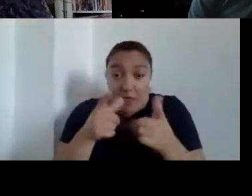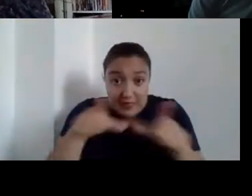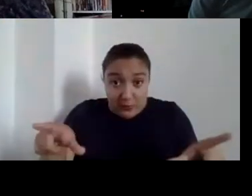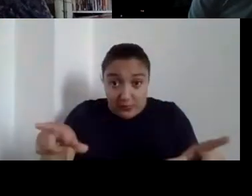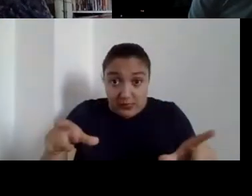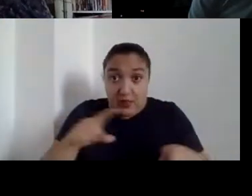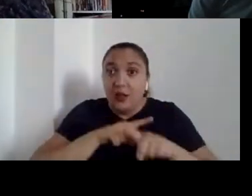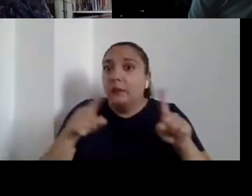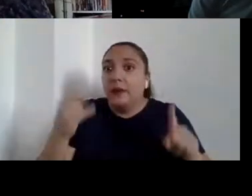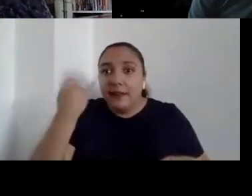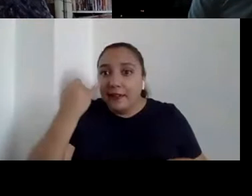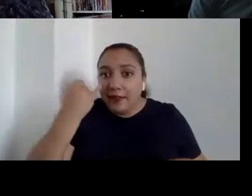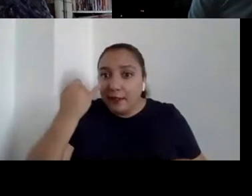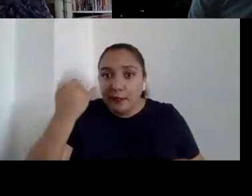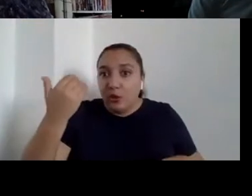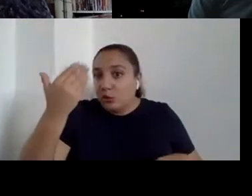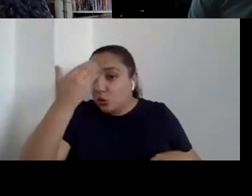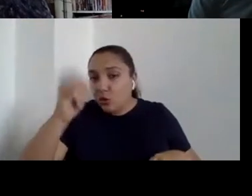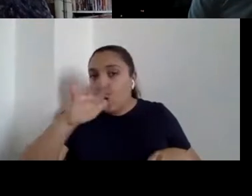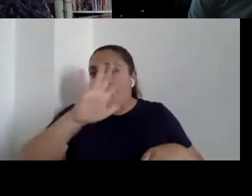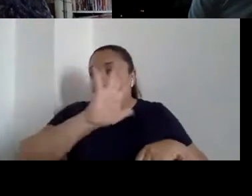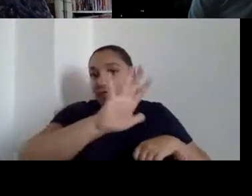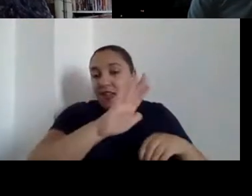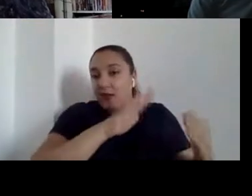with the community and their practicing, it can feel off-putting